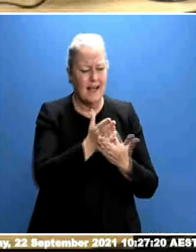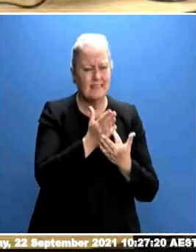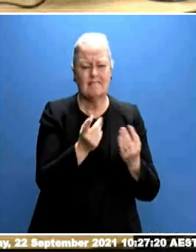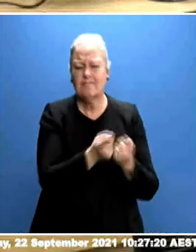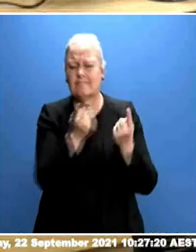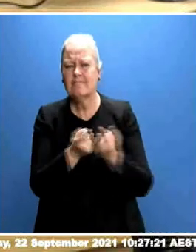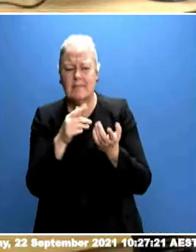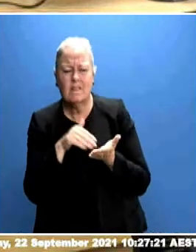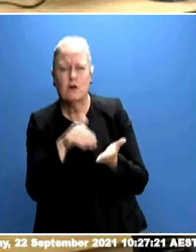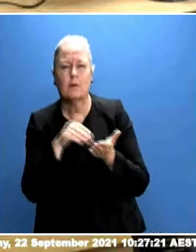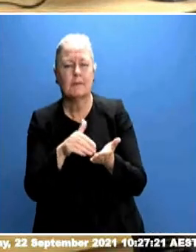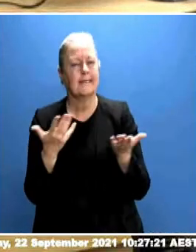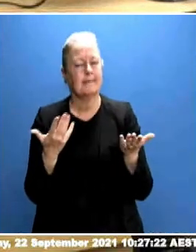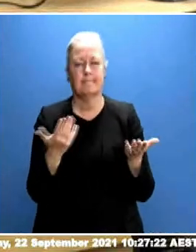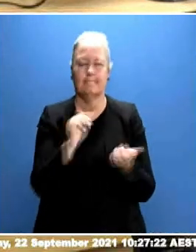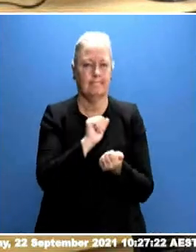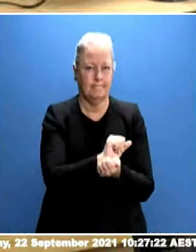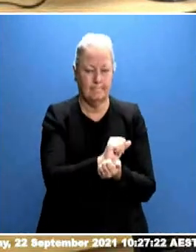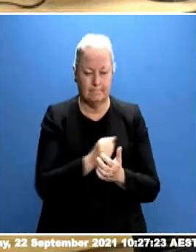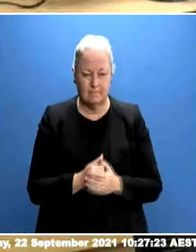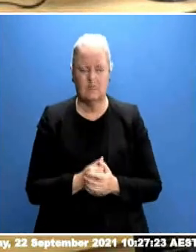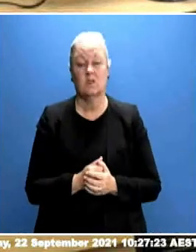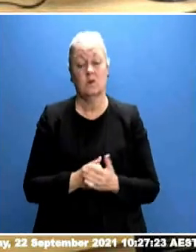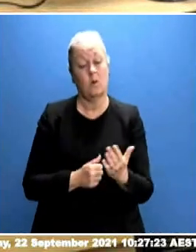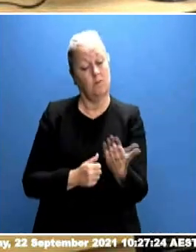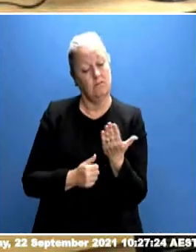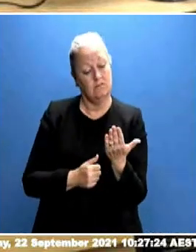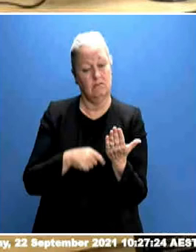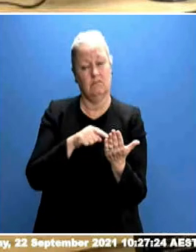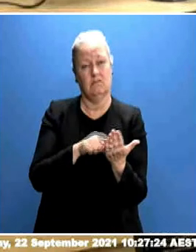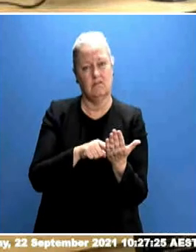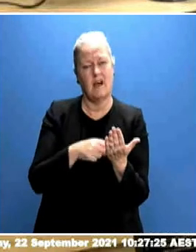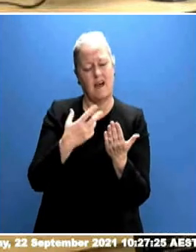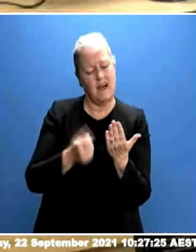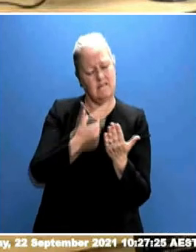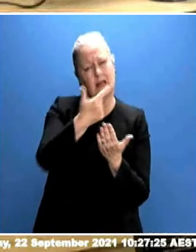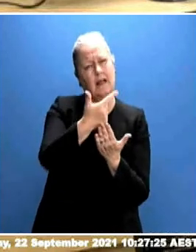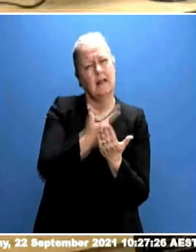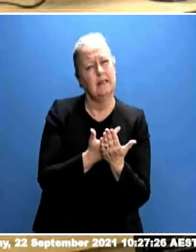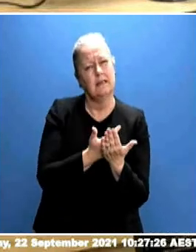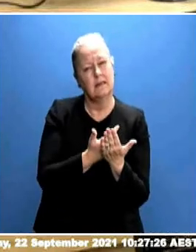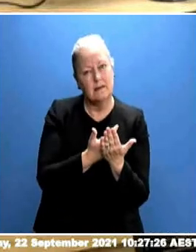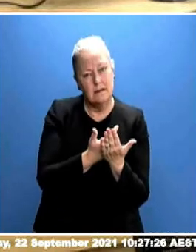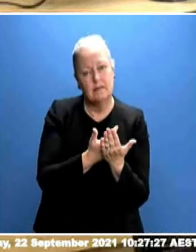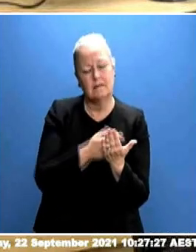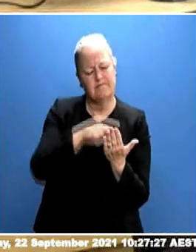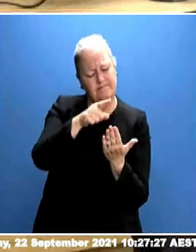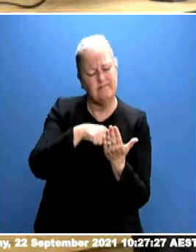So they gave us a piece of paper that just had a list of diagnoses and